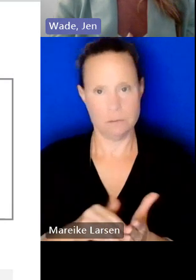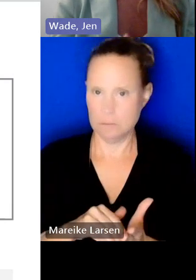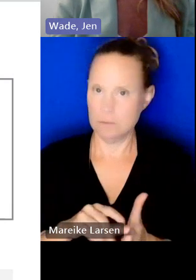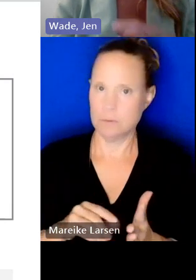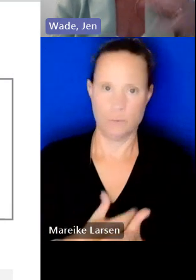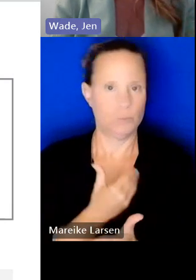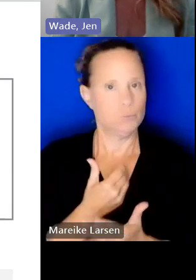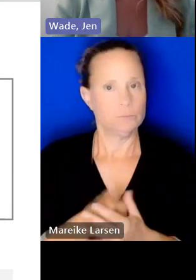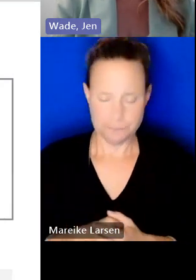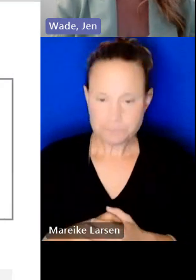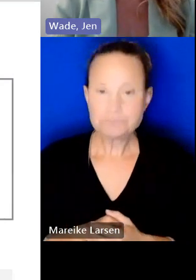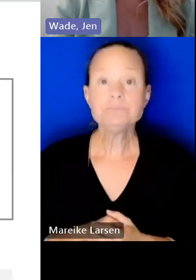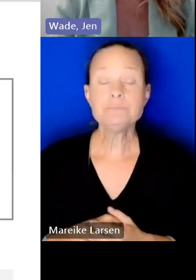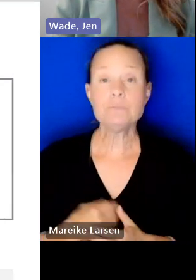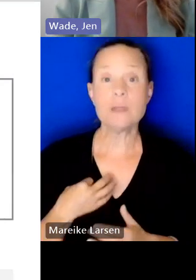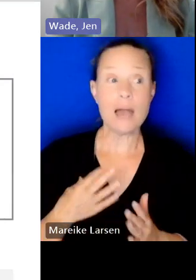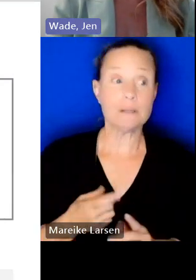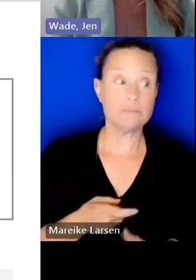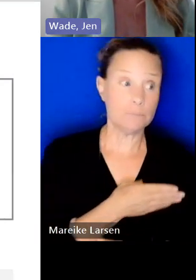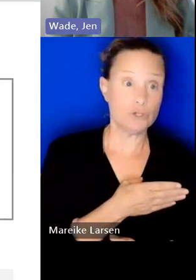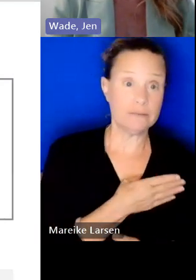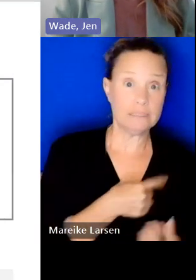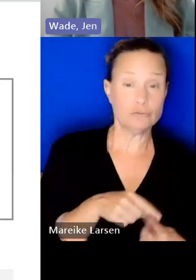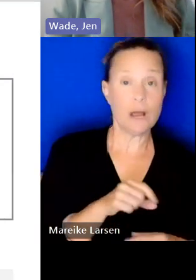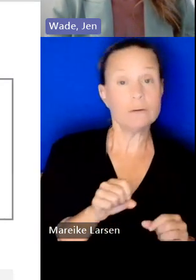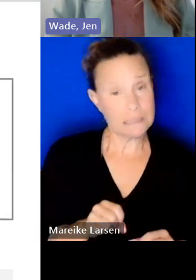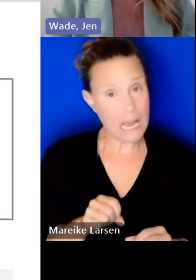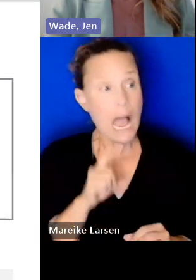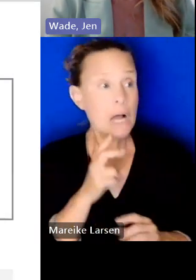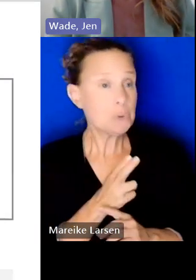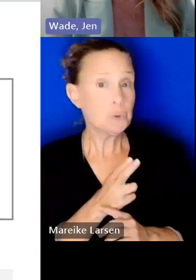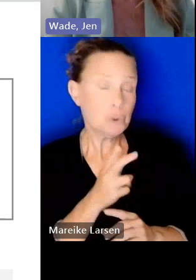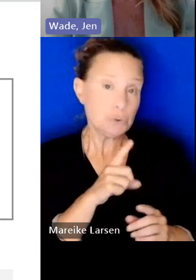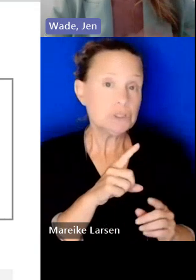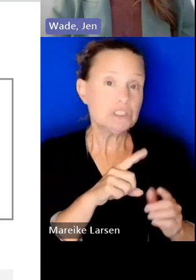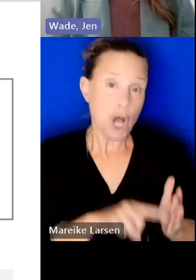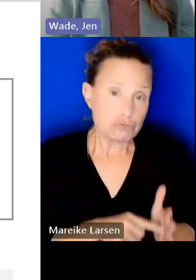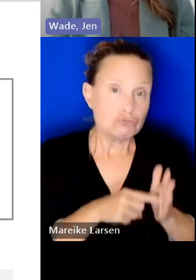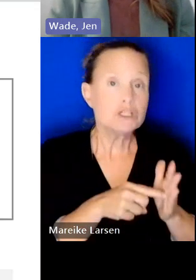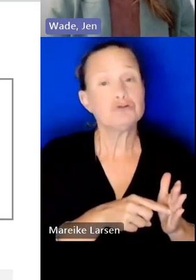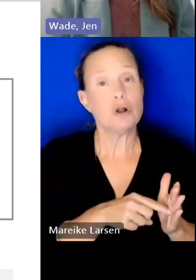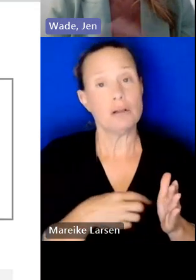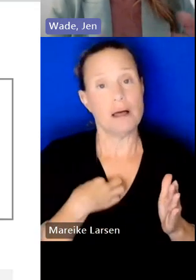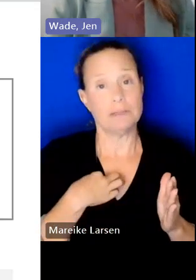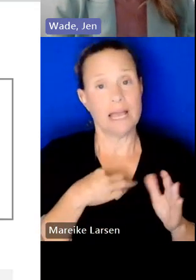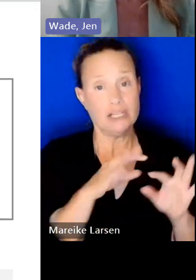Again, applicants that from a previous round will be able to access their original application to utilize the information to